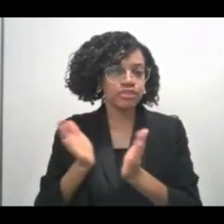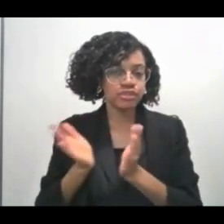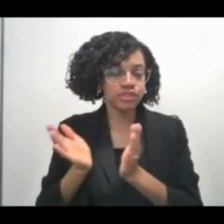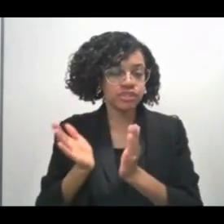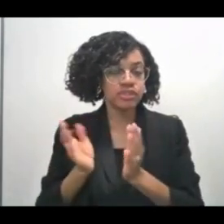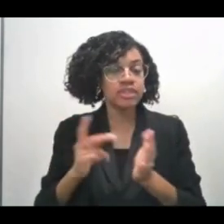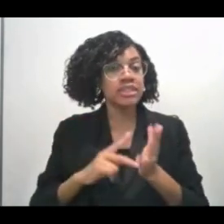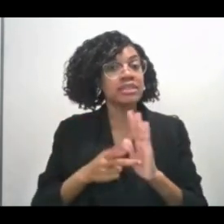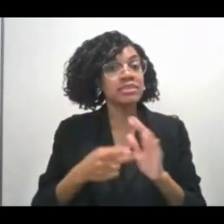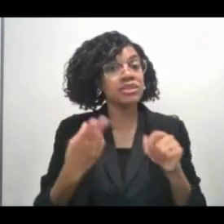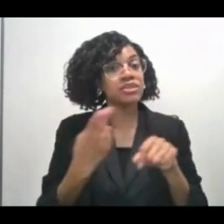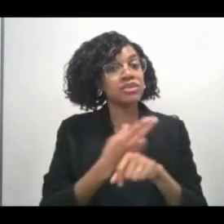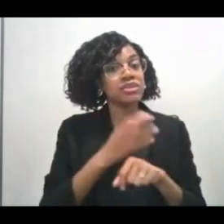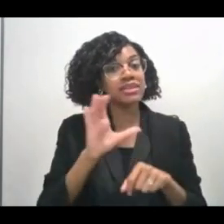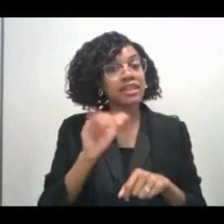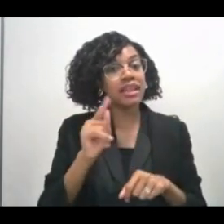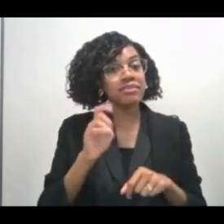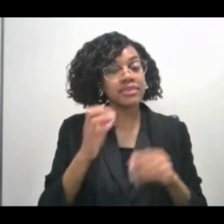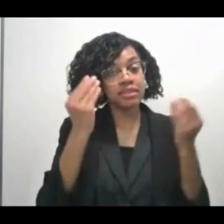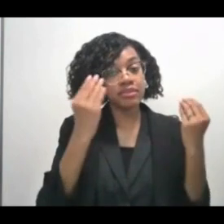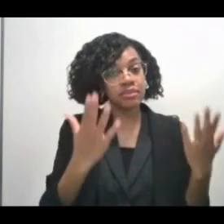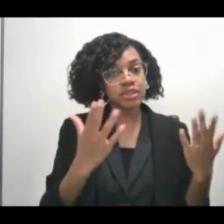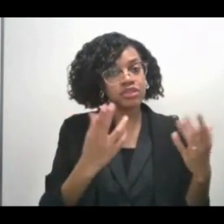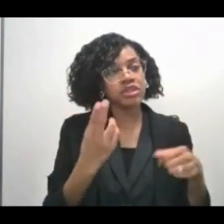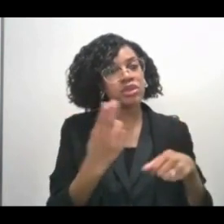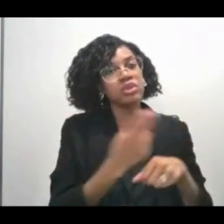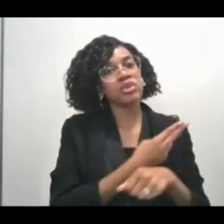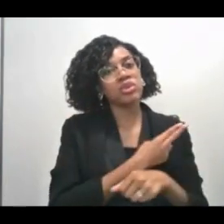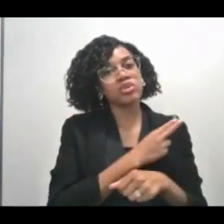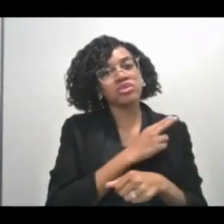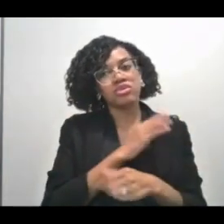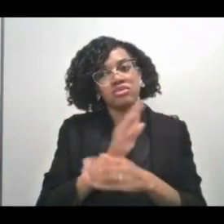information in the context of community development from a